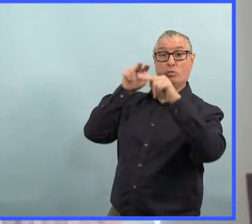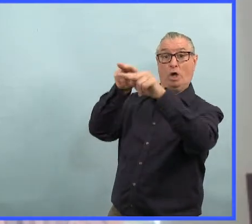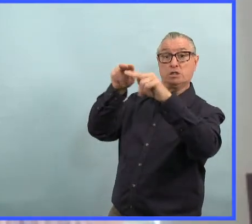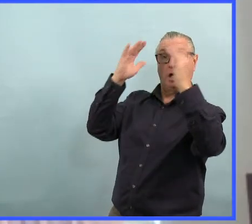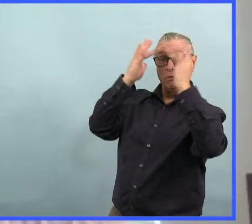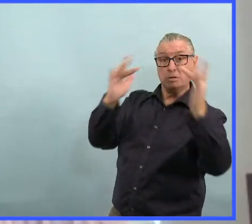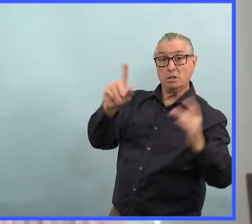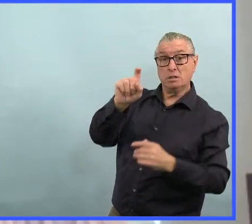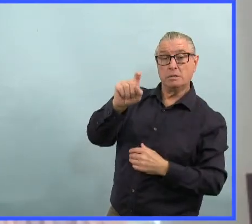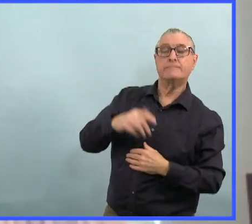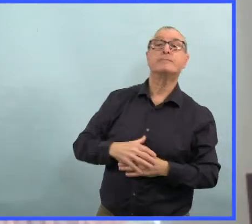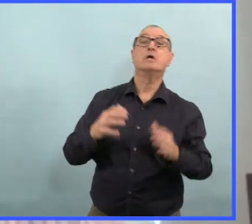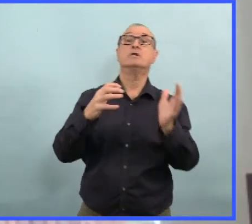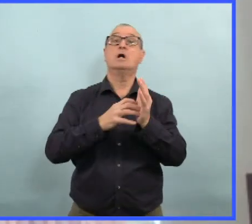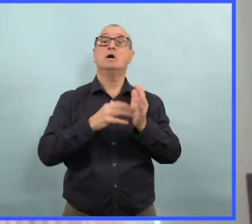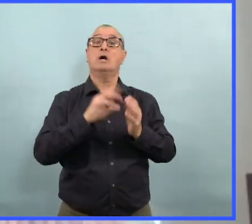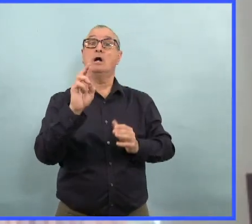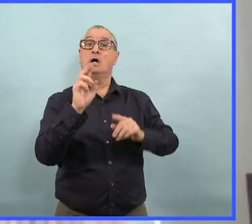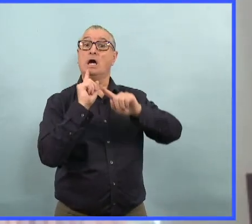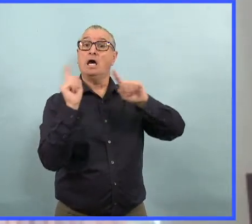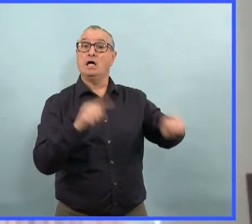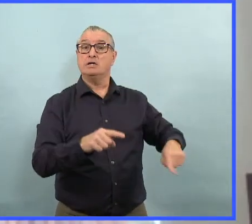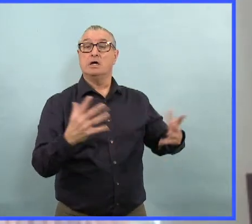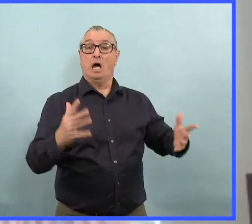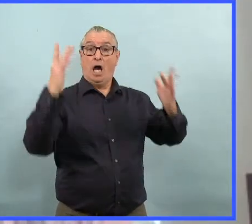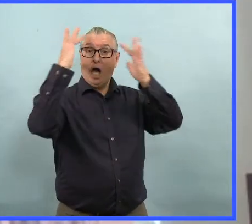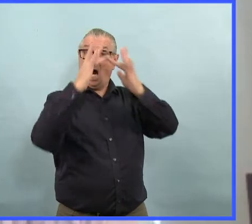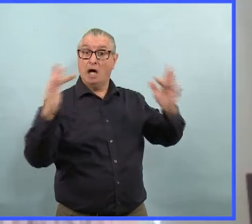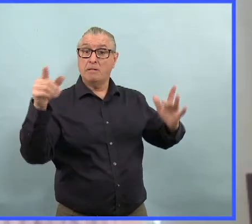that's what you know all of our public health approach really is is to try to